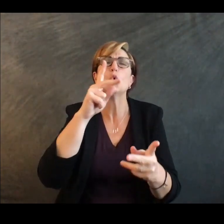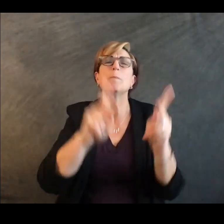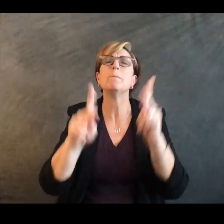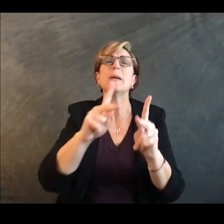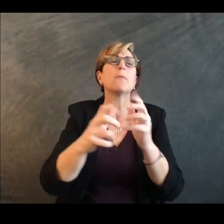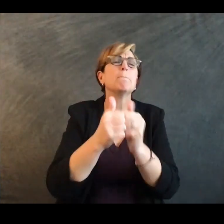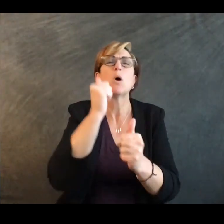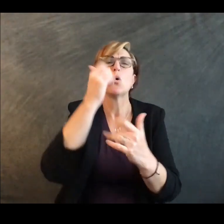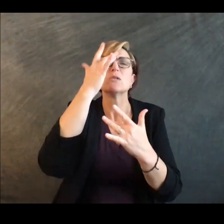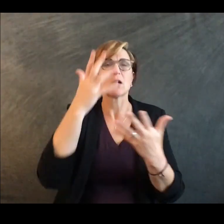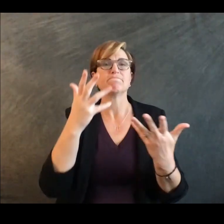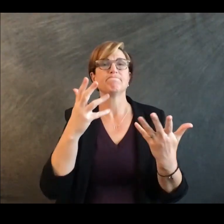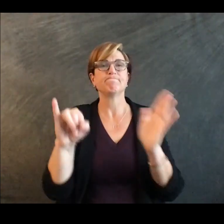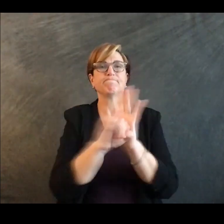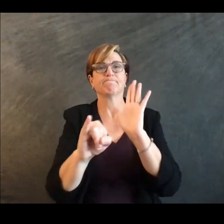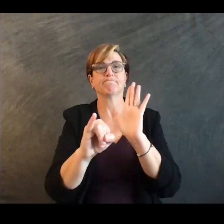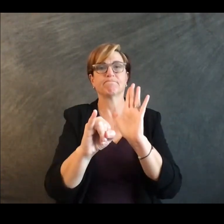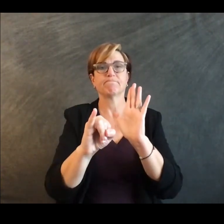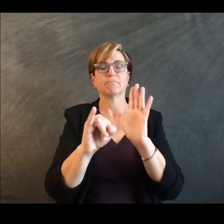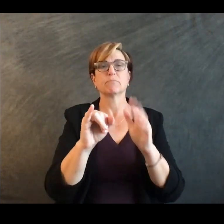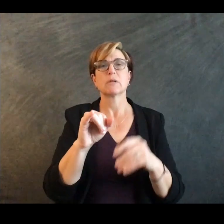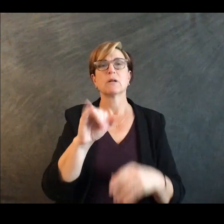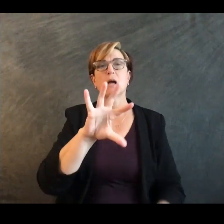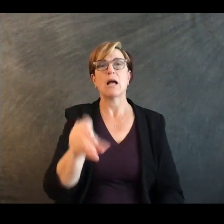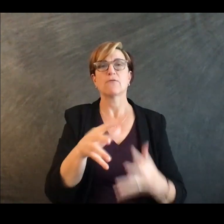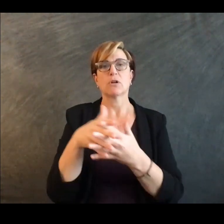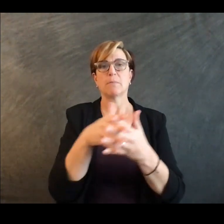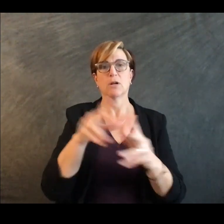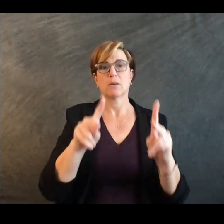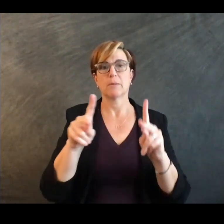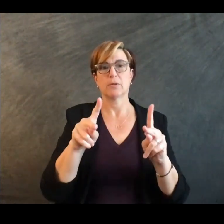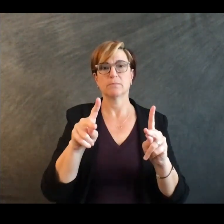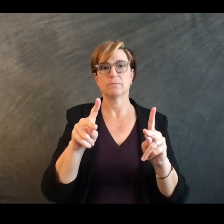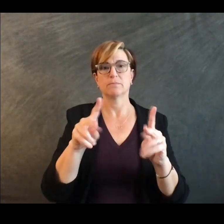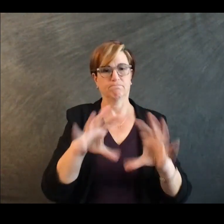everything in our power to address this challenge it's a tremendous challenge